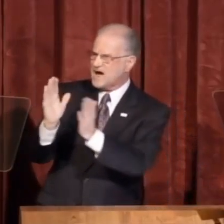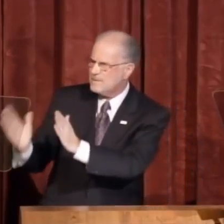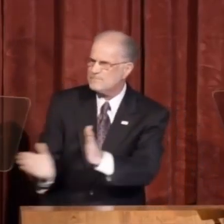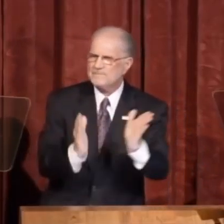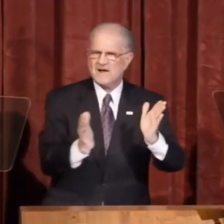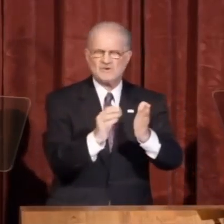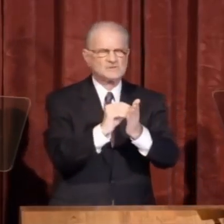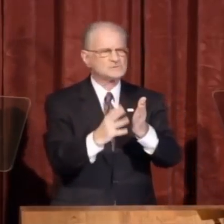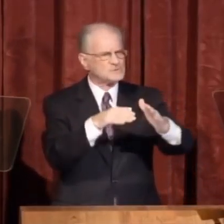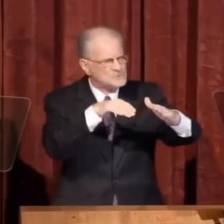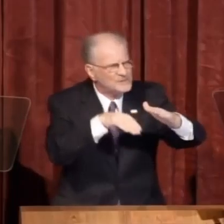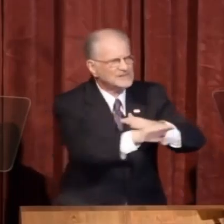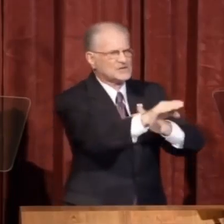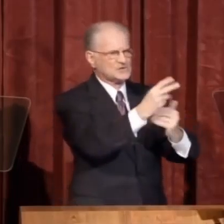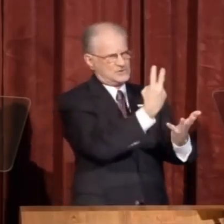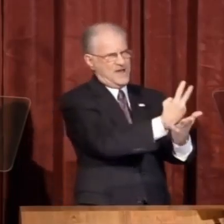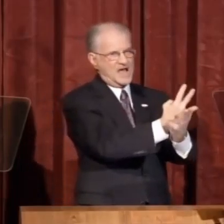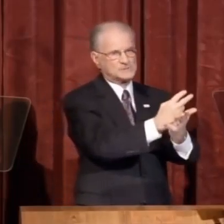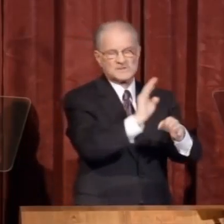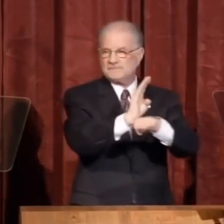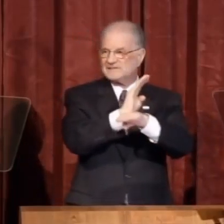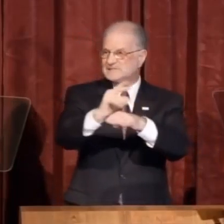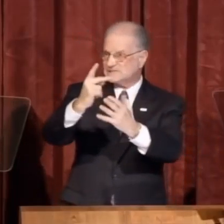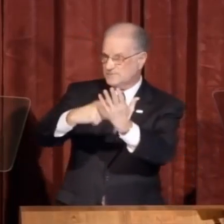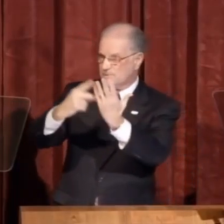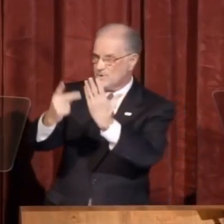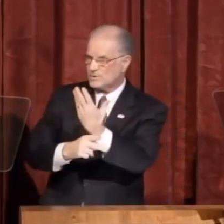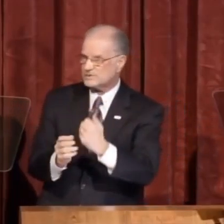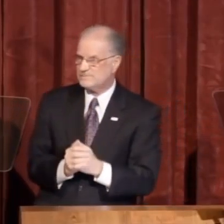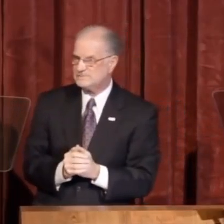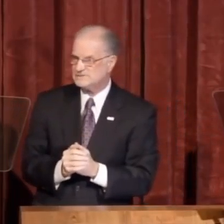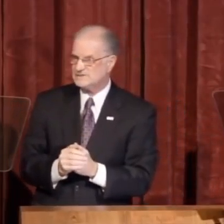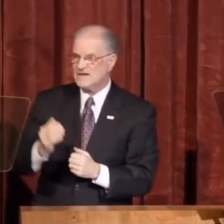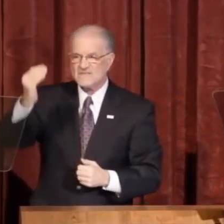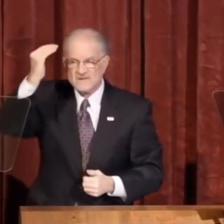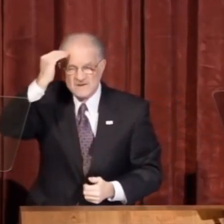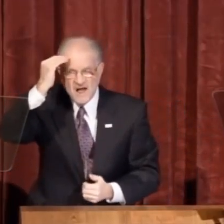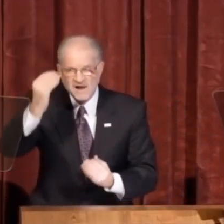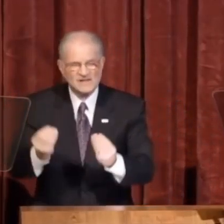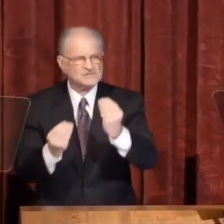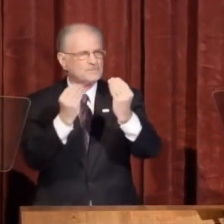so very well on this 18-month task.